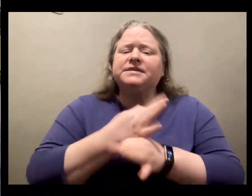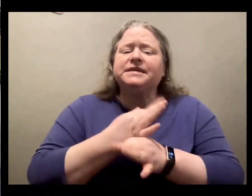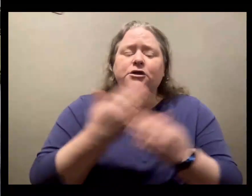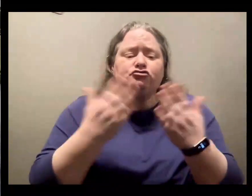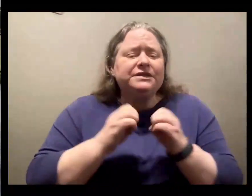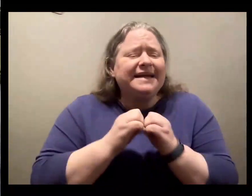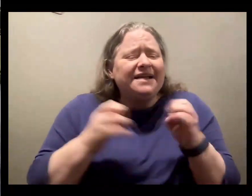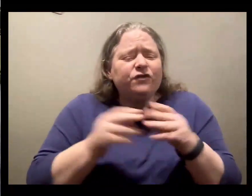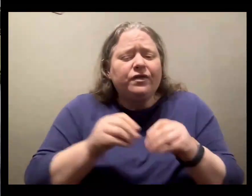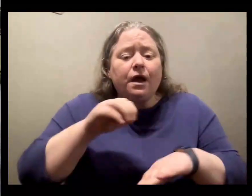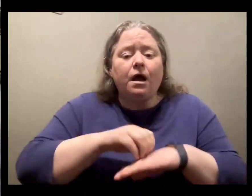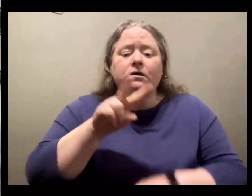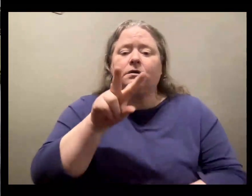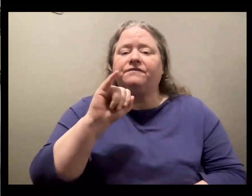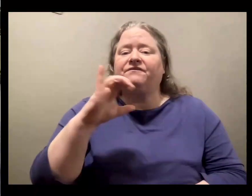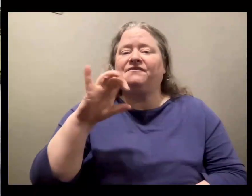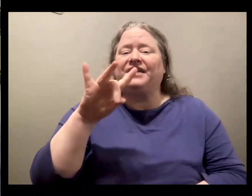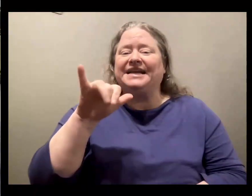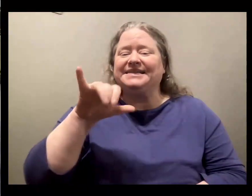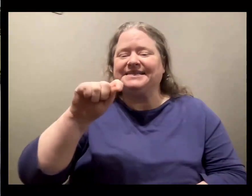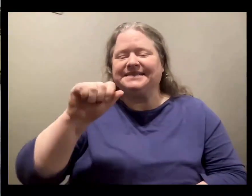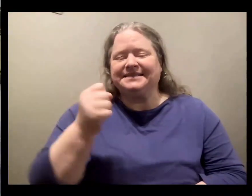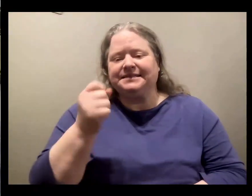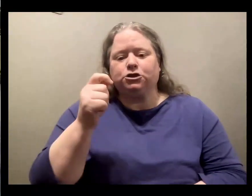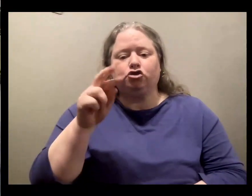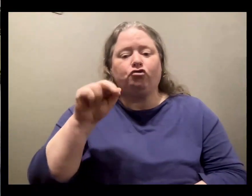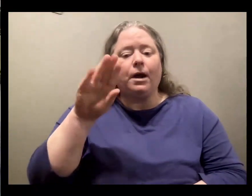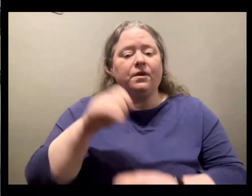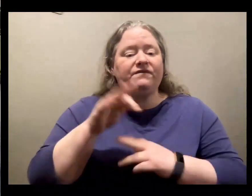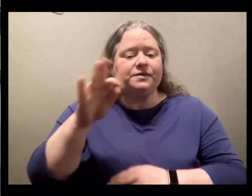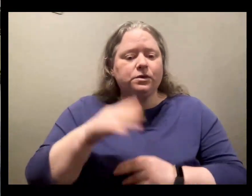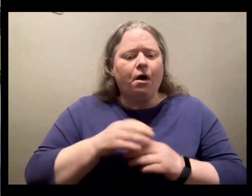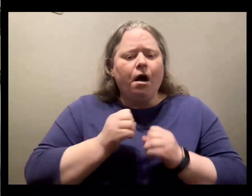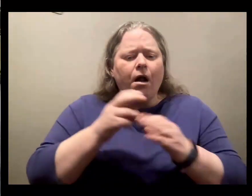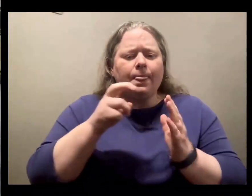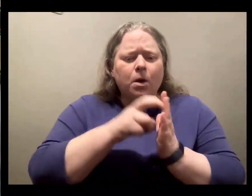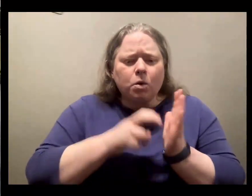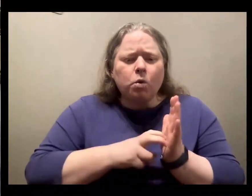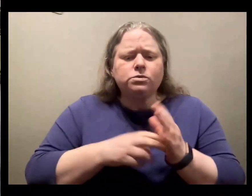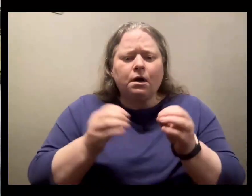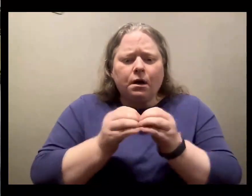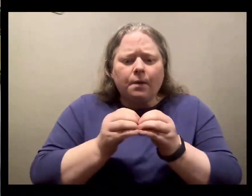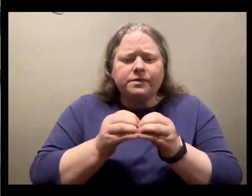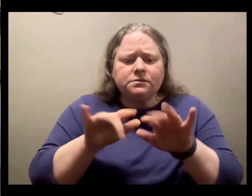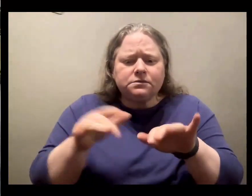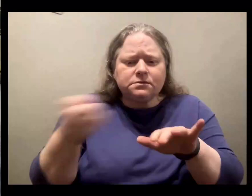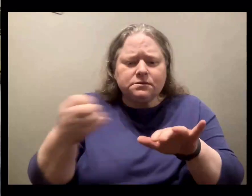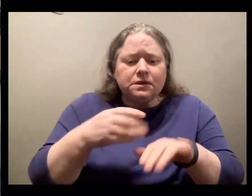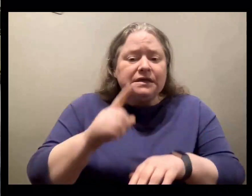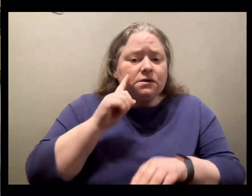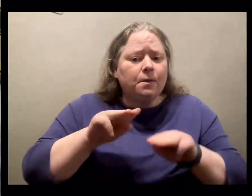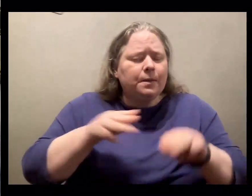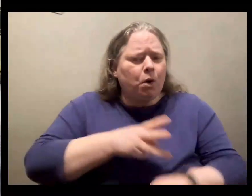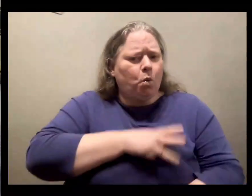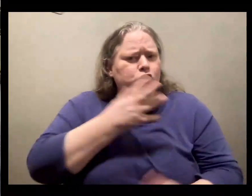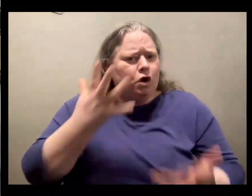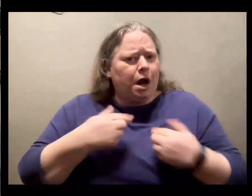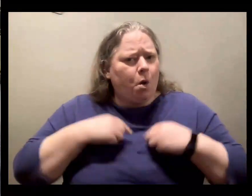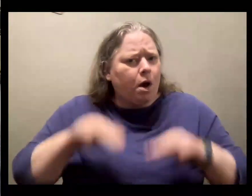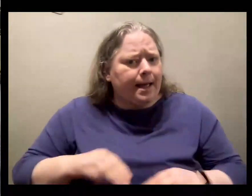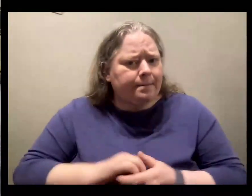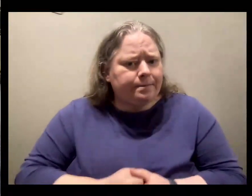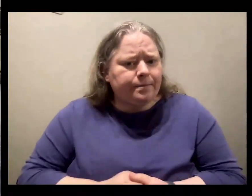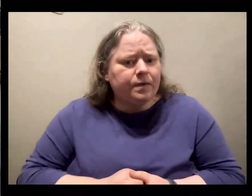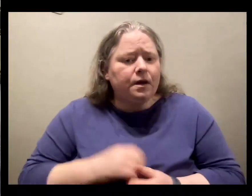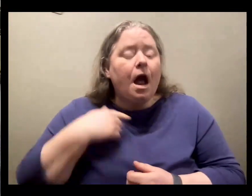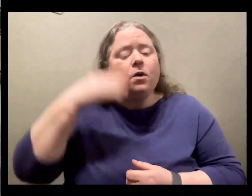My dad reads everything on ‘Vicky's Tribe’ on Facebook, all the notes and comments that come in – He saw people wondering how I am.